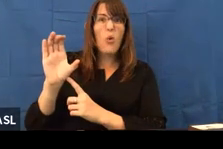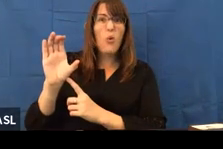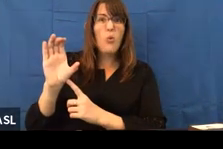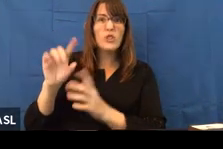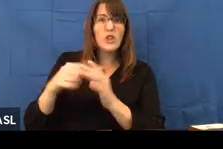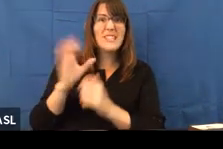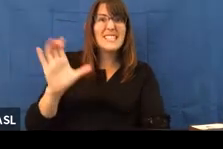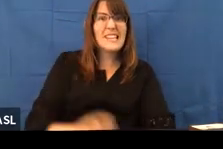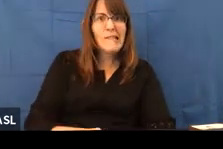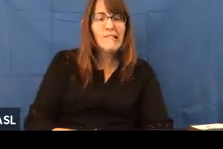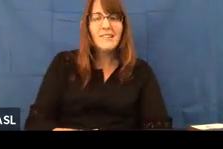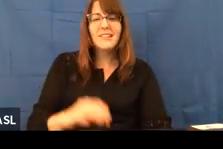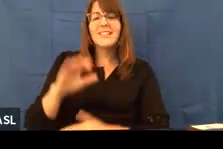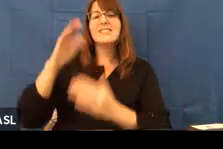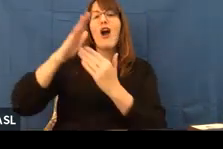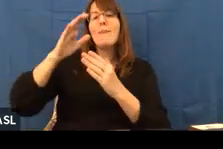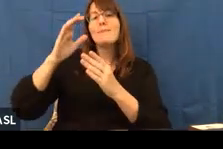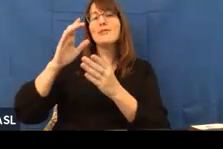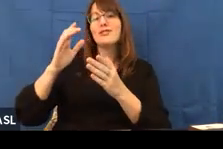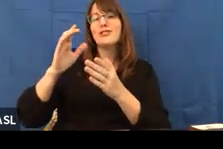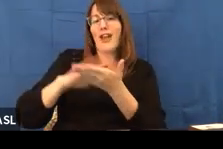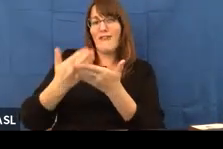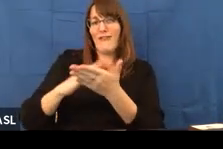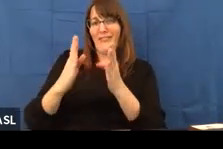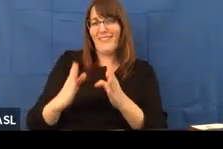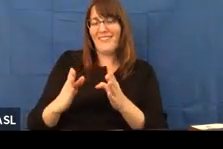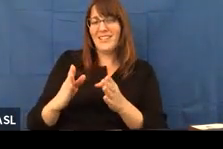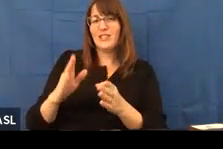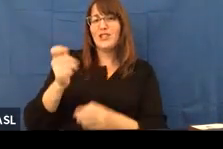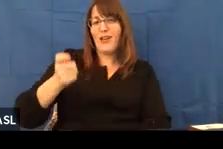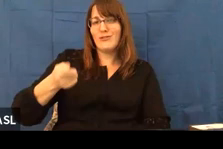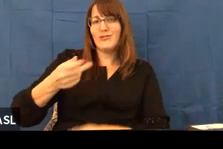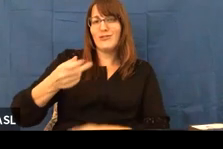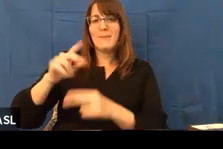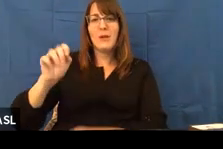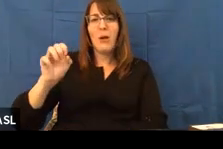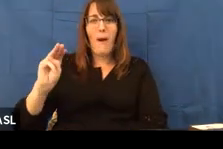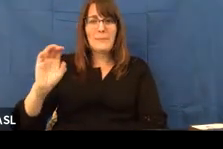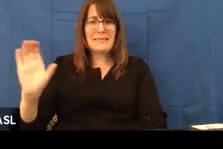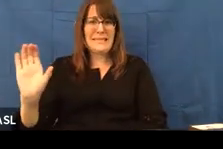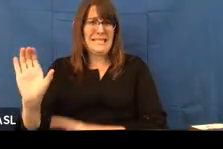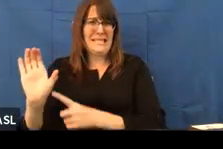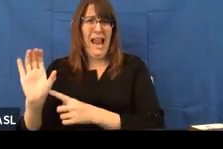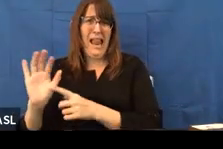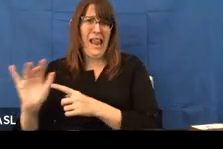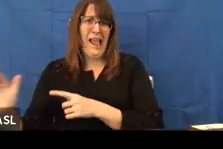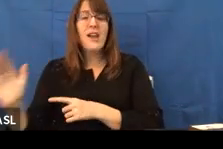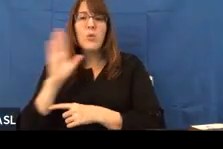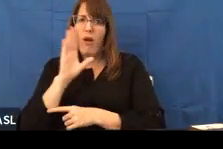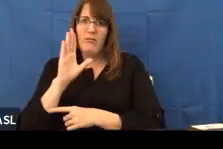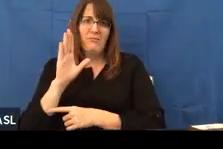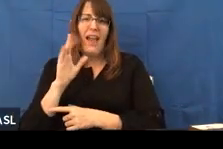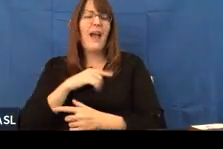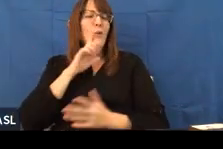Jewyl Alderson Clarke, SDCOE: Look up top chef judge Tom and it'll fill in the rest, and I'll look up that podcast right now.